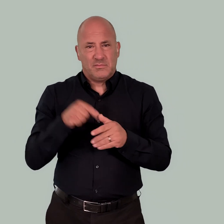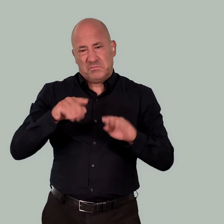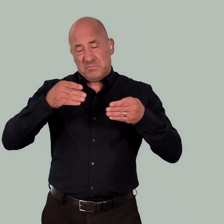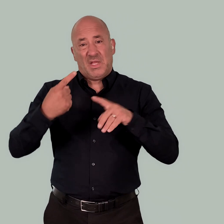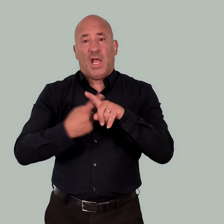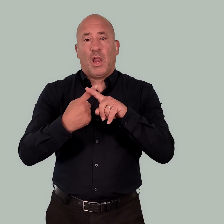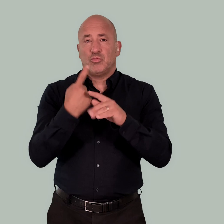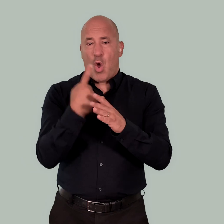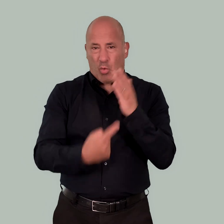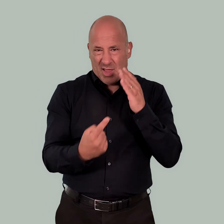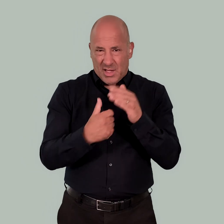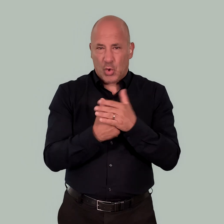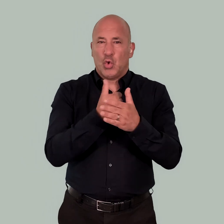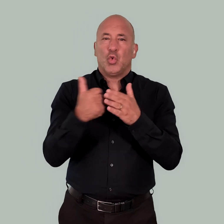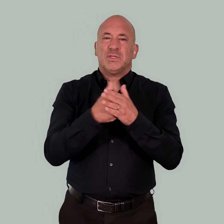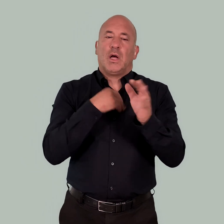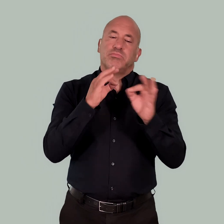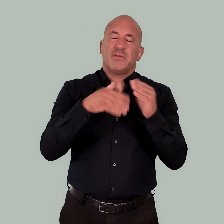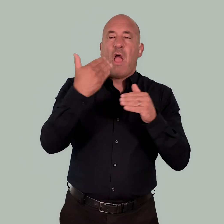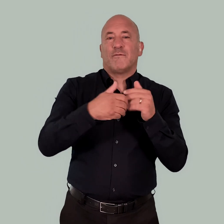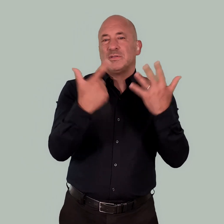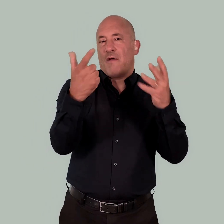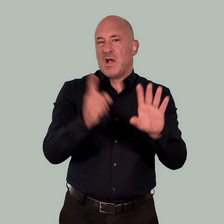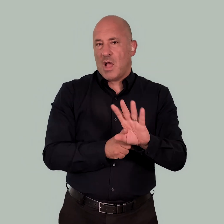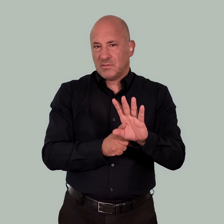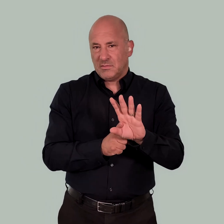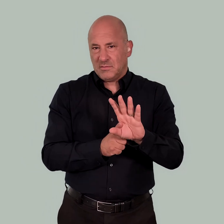The APMS covers England only and is conducted about every seven years.